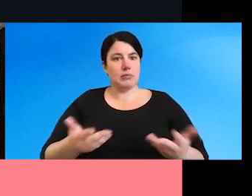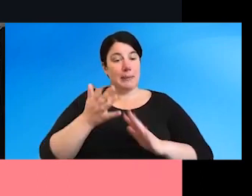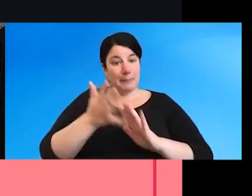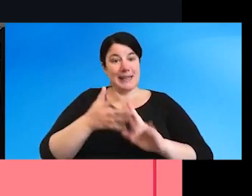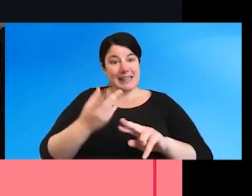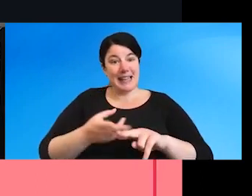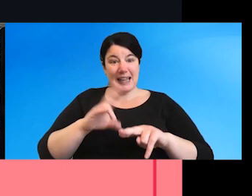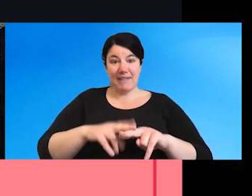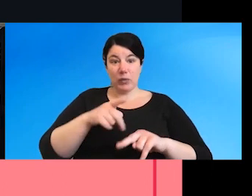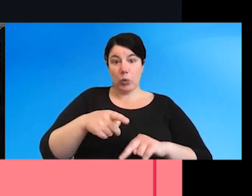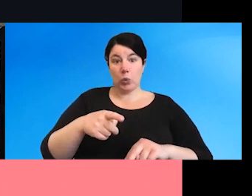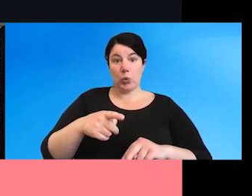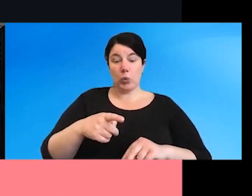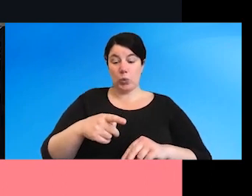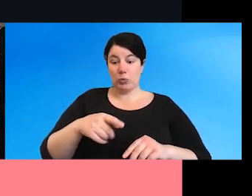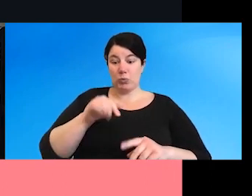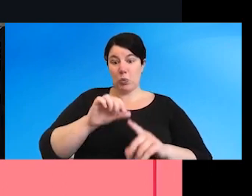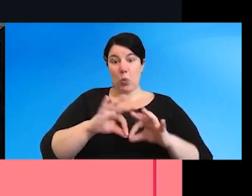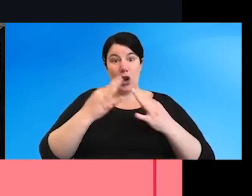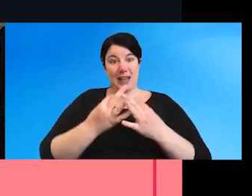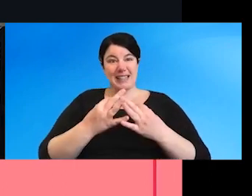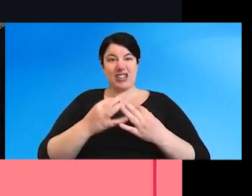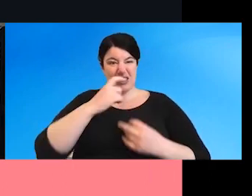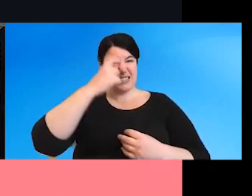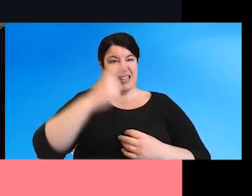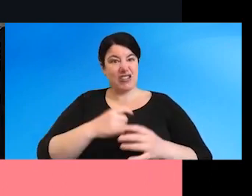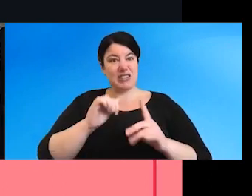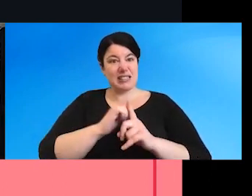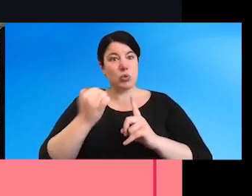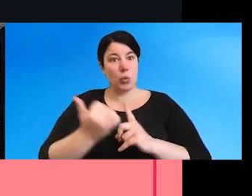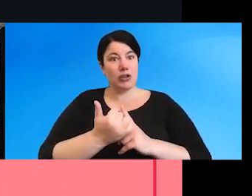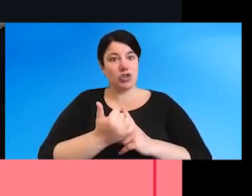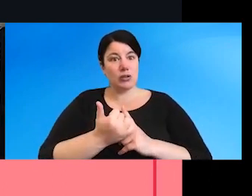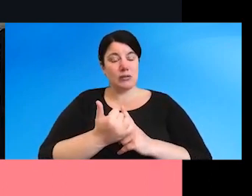you find you're in a really serious situation, you don't have the